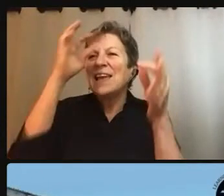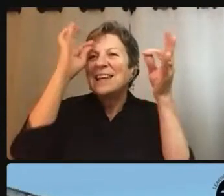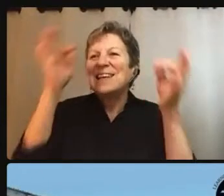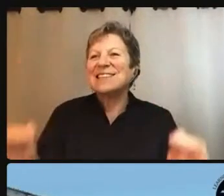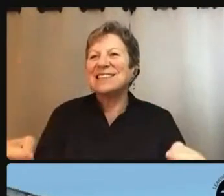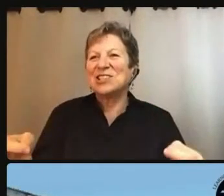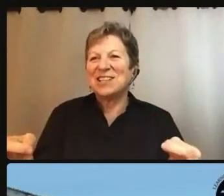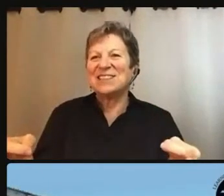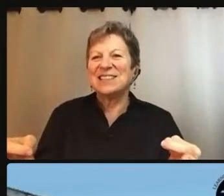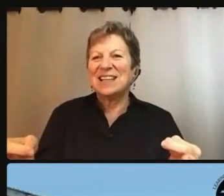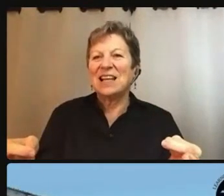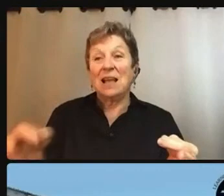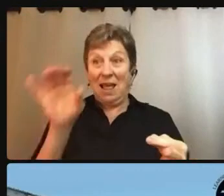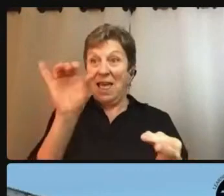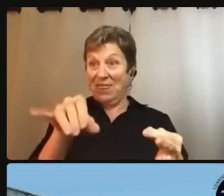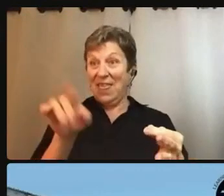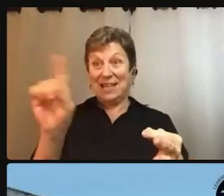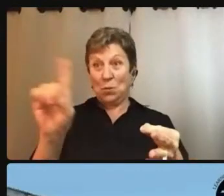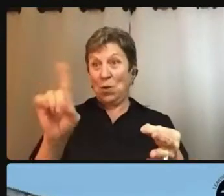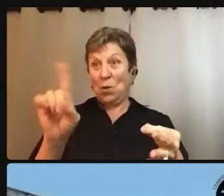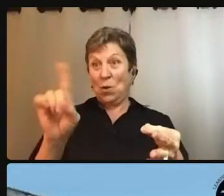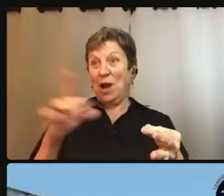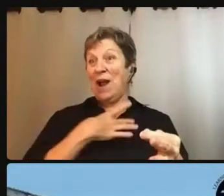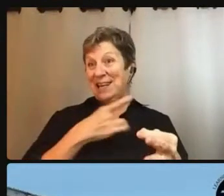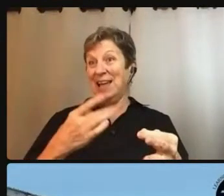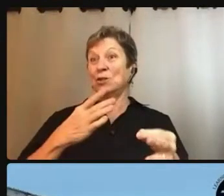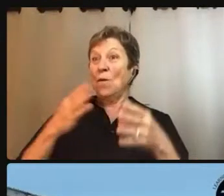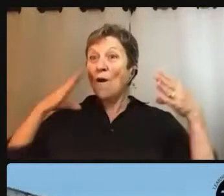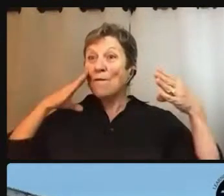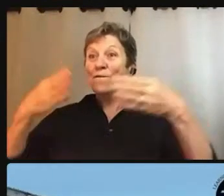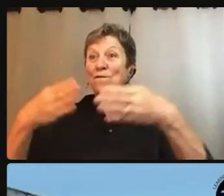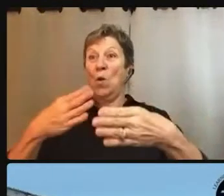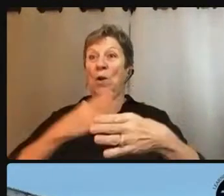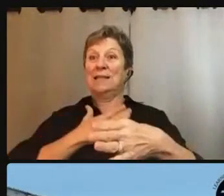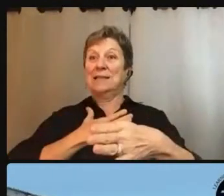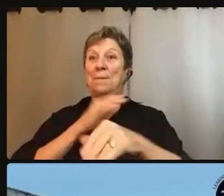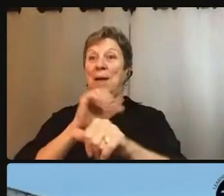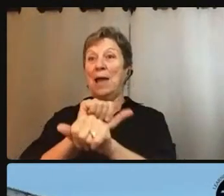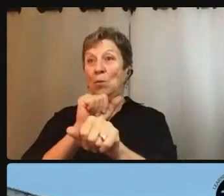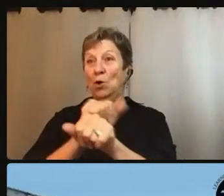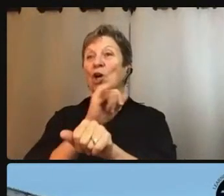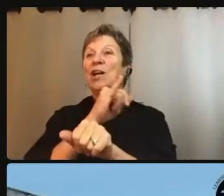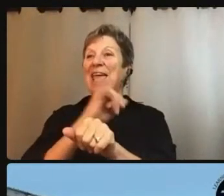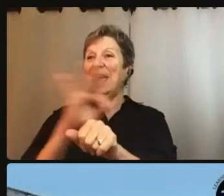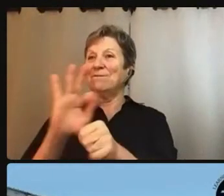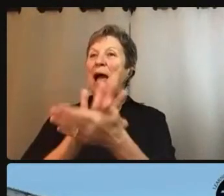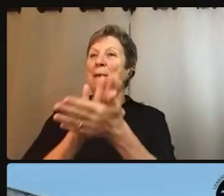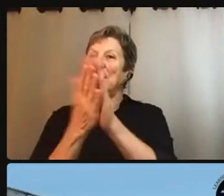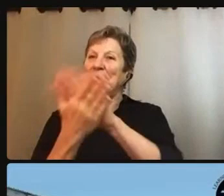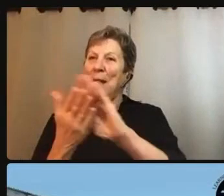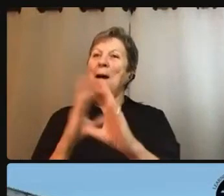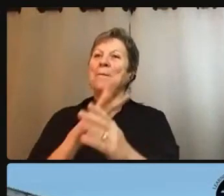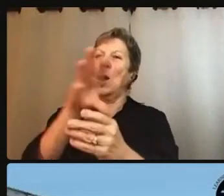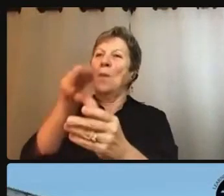PEOPLE MAKE HEALTHY DECISIONS.